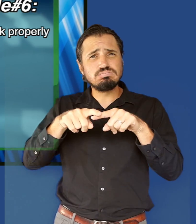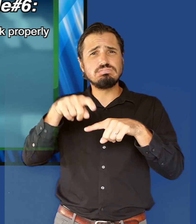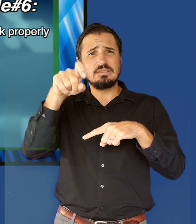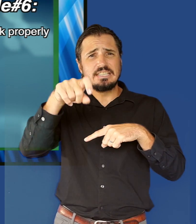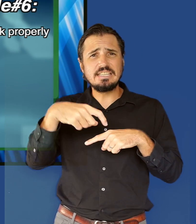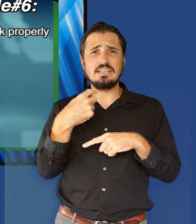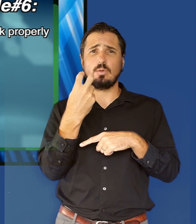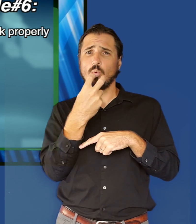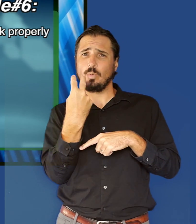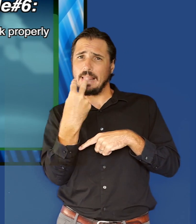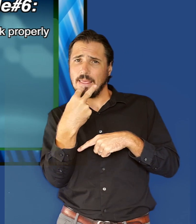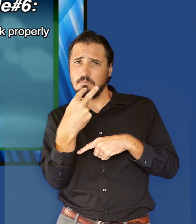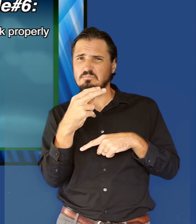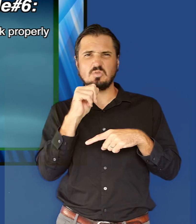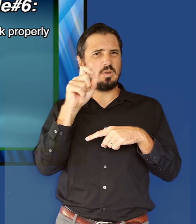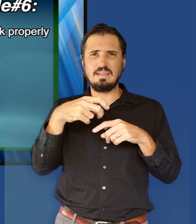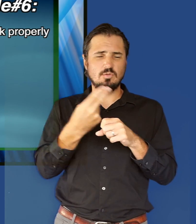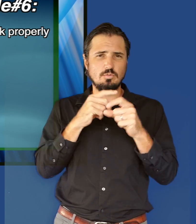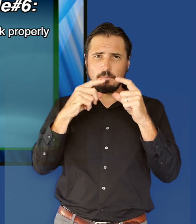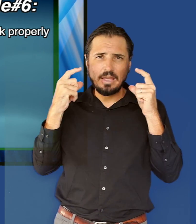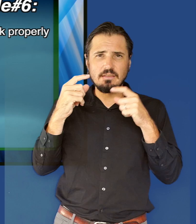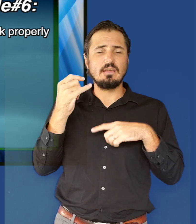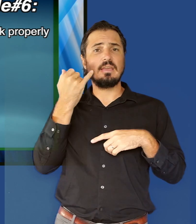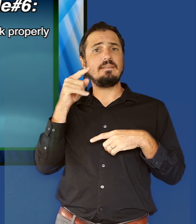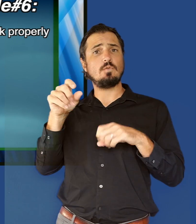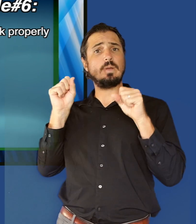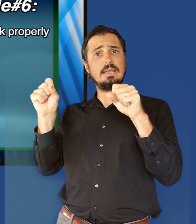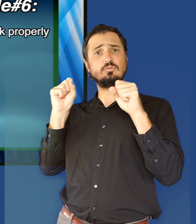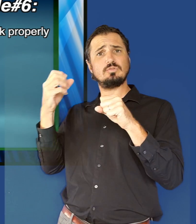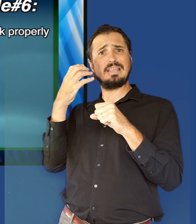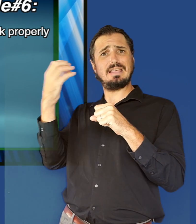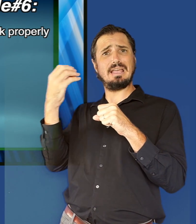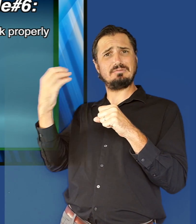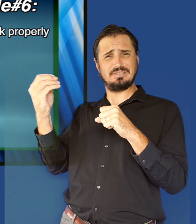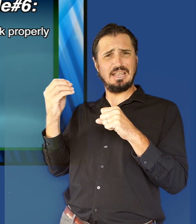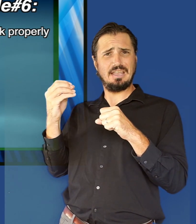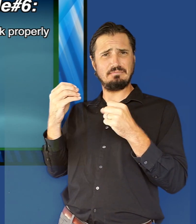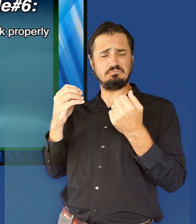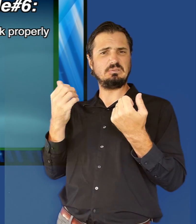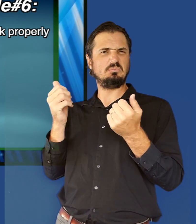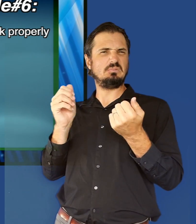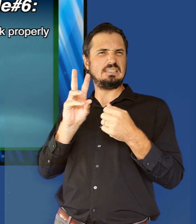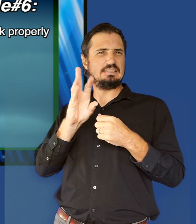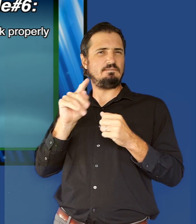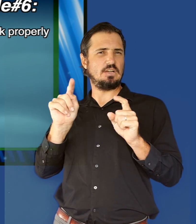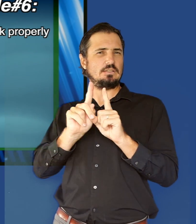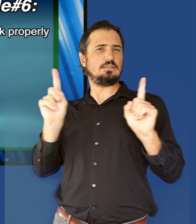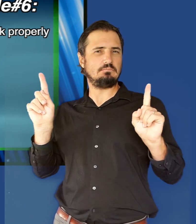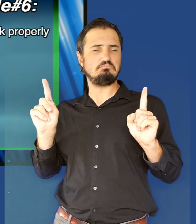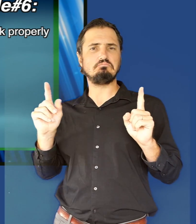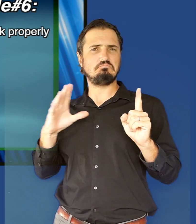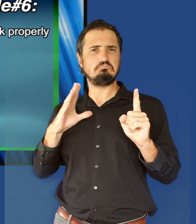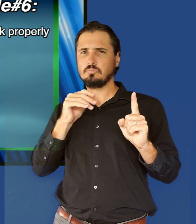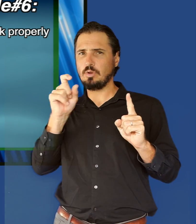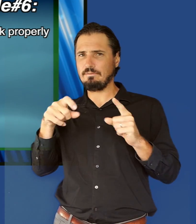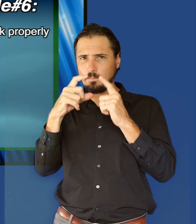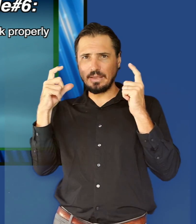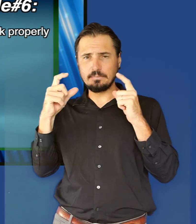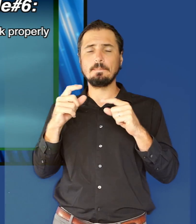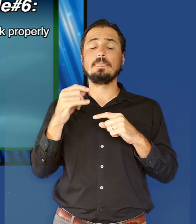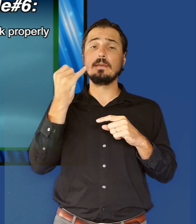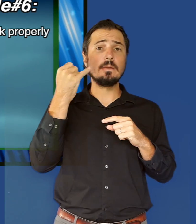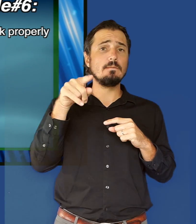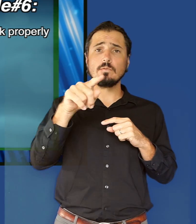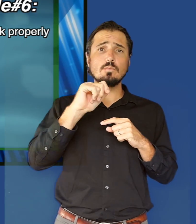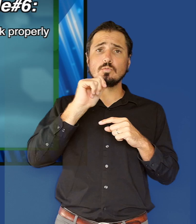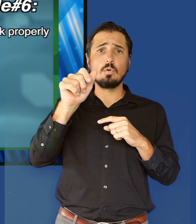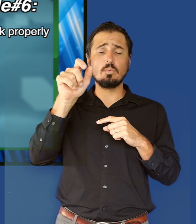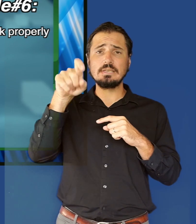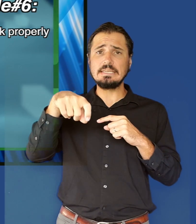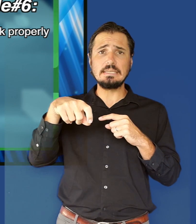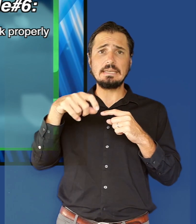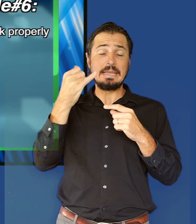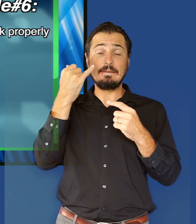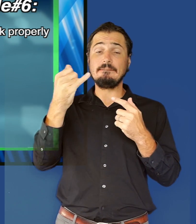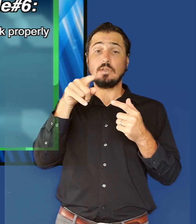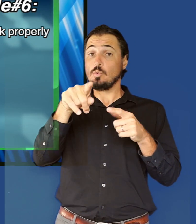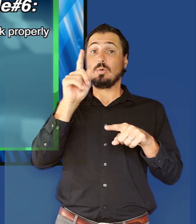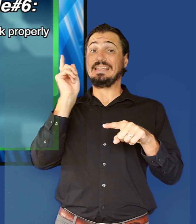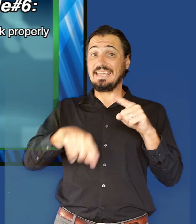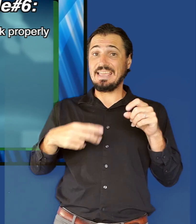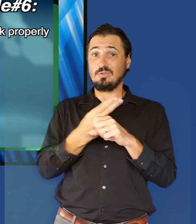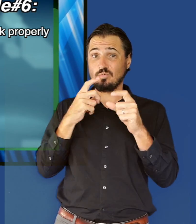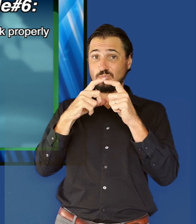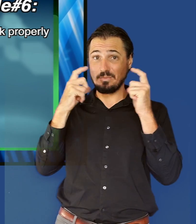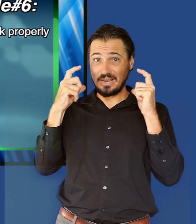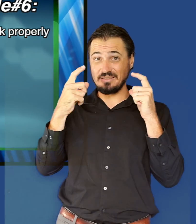reading for communication, or when exercising outdoors if physical distancing of at least six feet can be maintained. A person who is unable to wear a mask due to a medical condition or disability